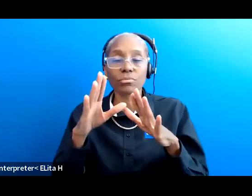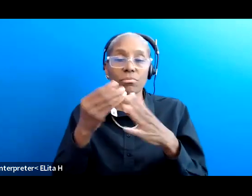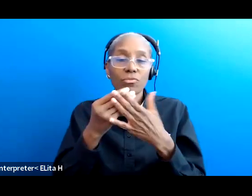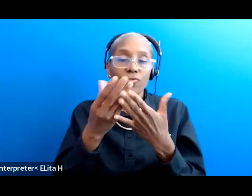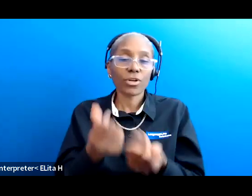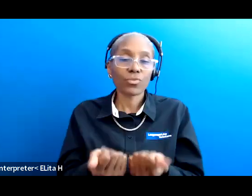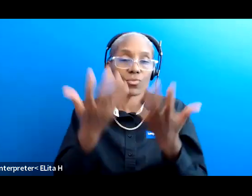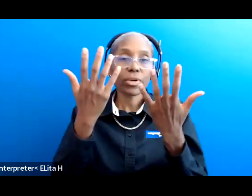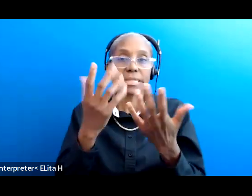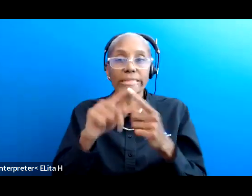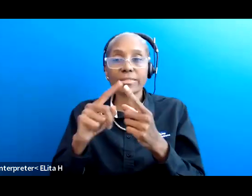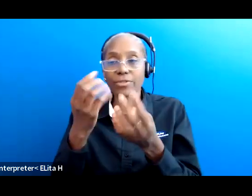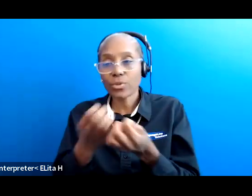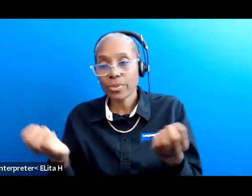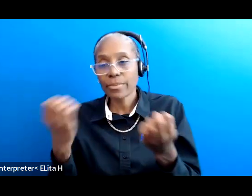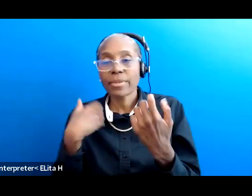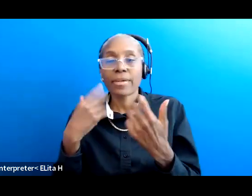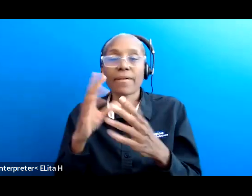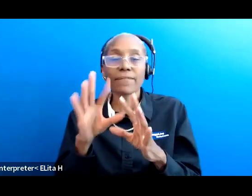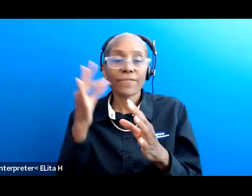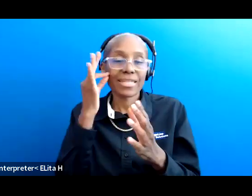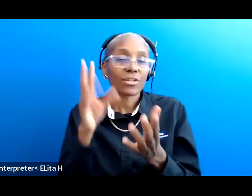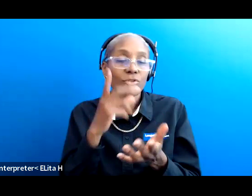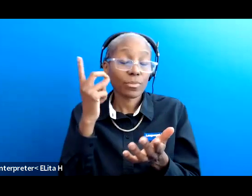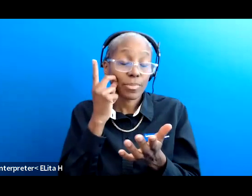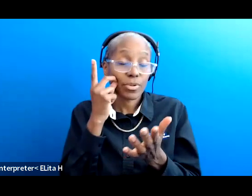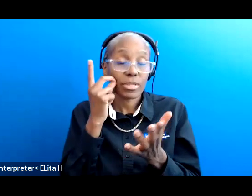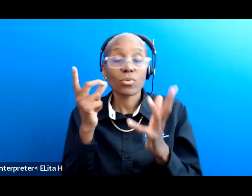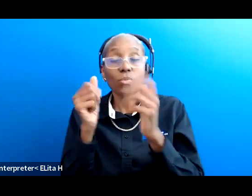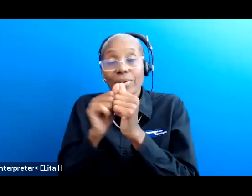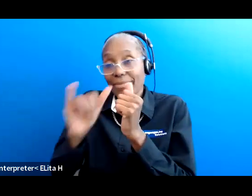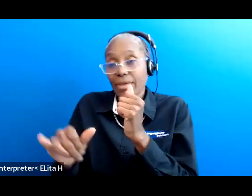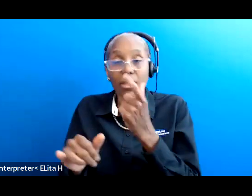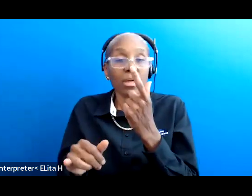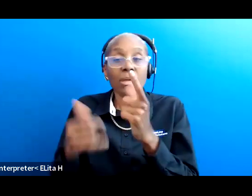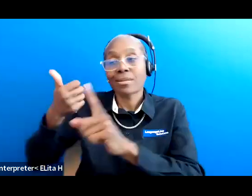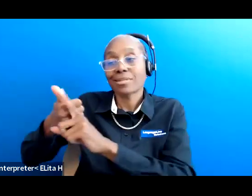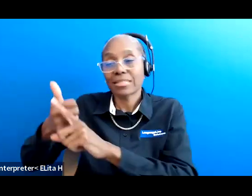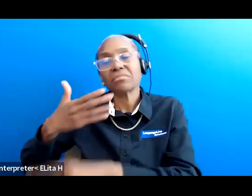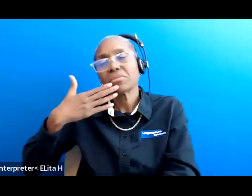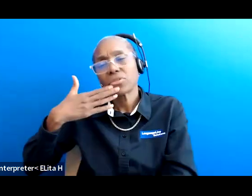They do have a financial burden that goes with that, but they are really good at getting that.